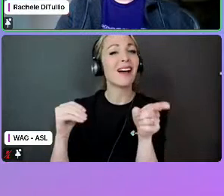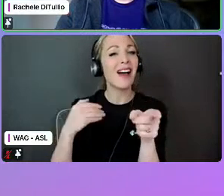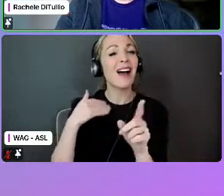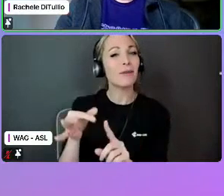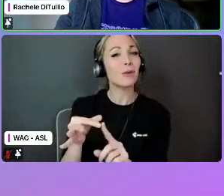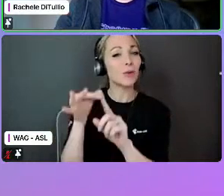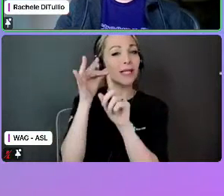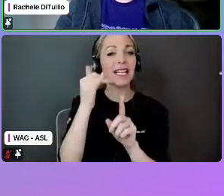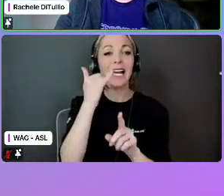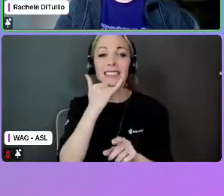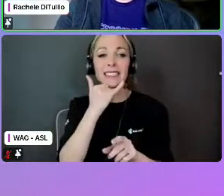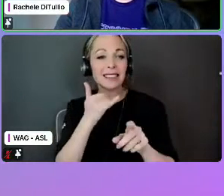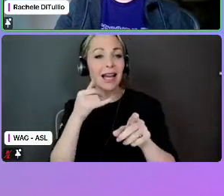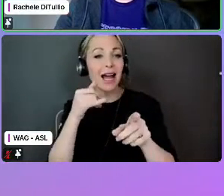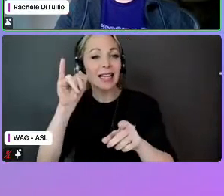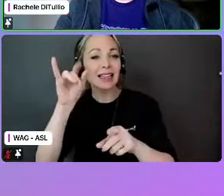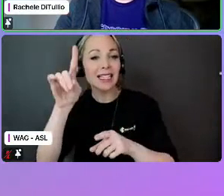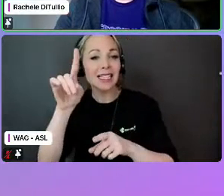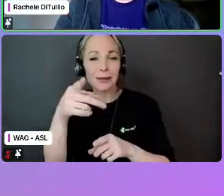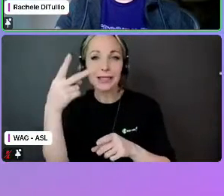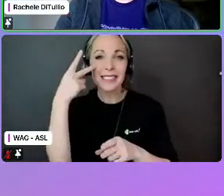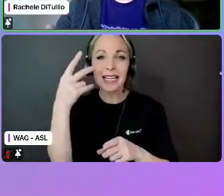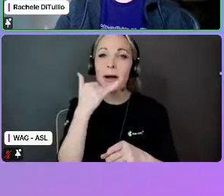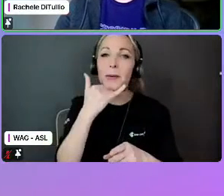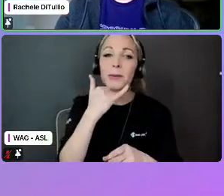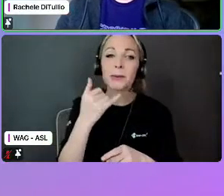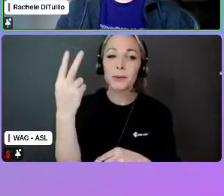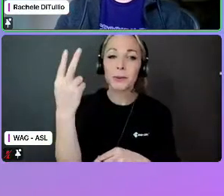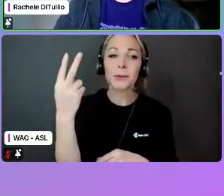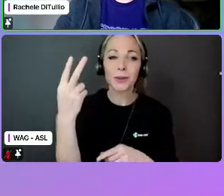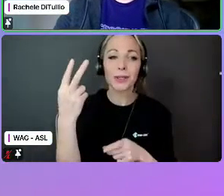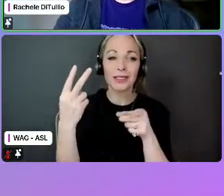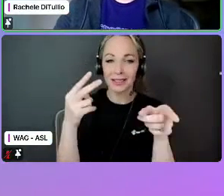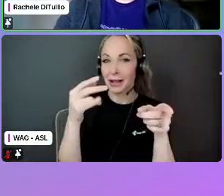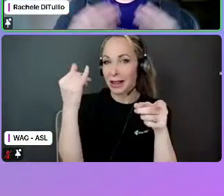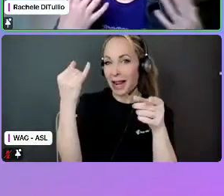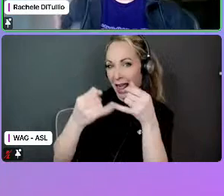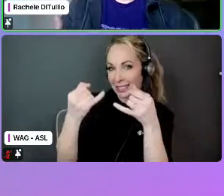at domain.com. Our error message has a unique ID of